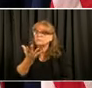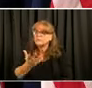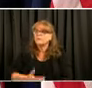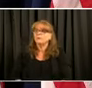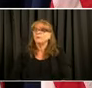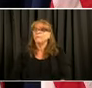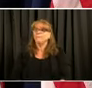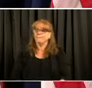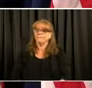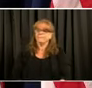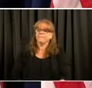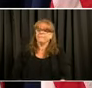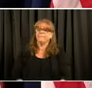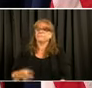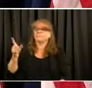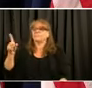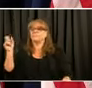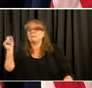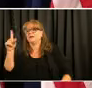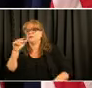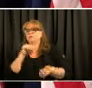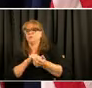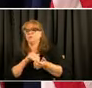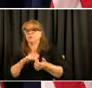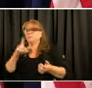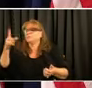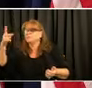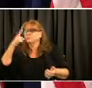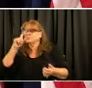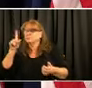university of colorado boulder has the majority of them and i wonder if you can also discuss about